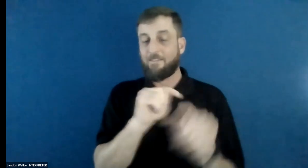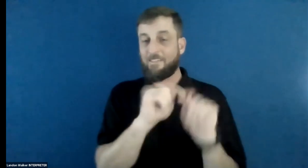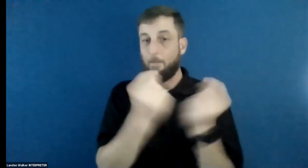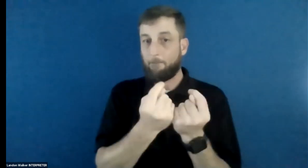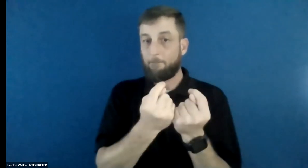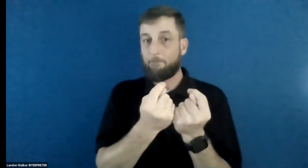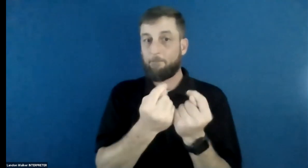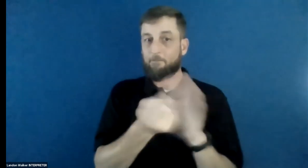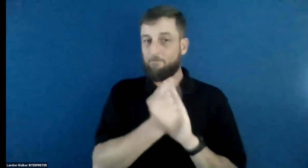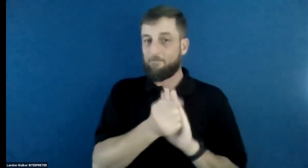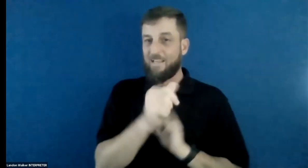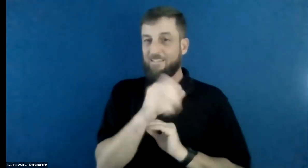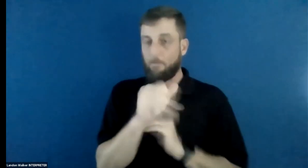Yes we do.